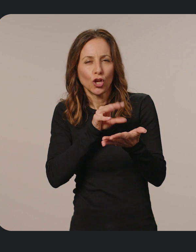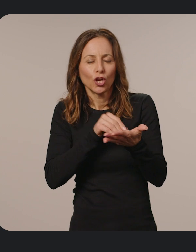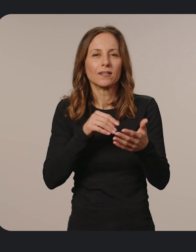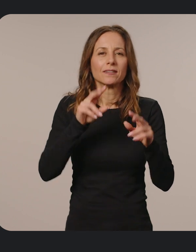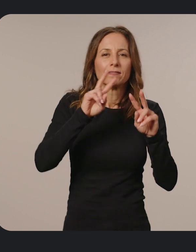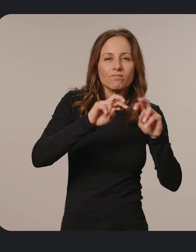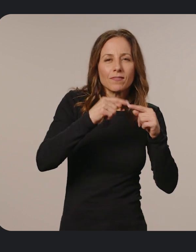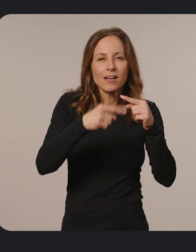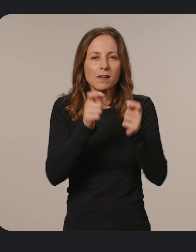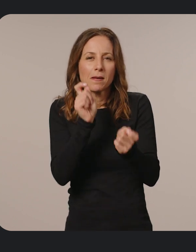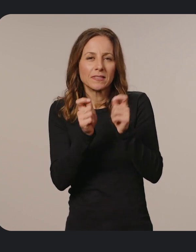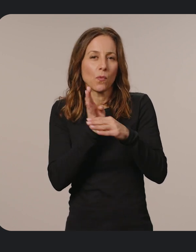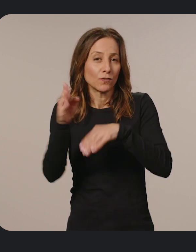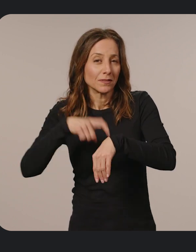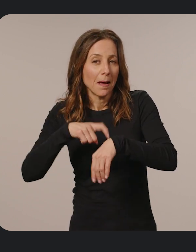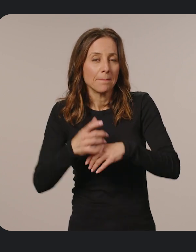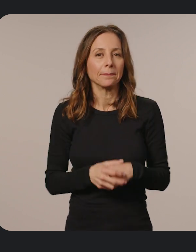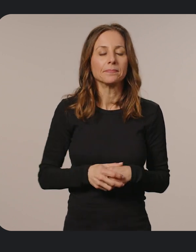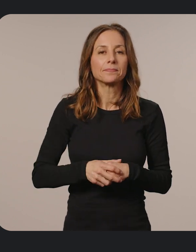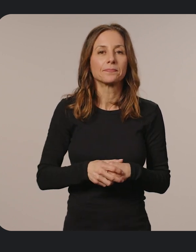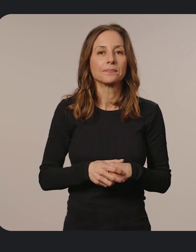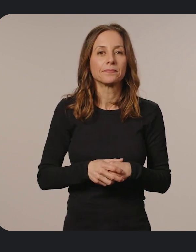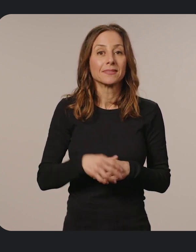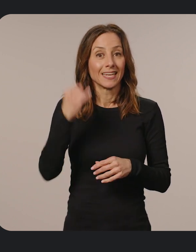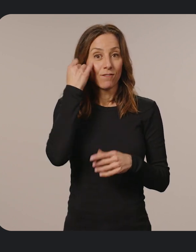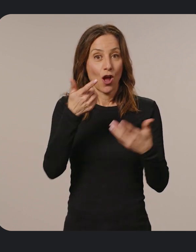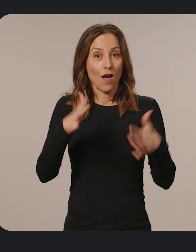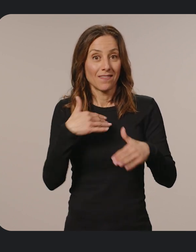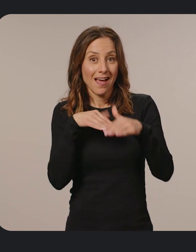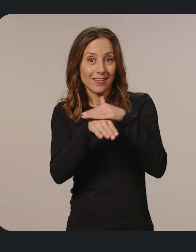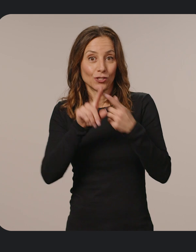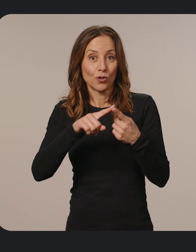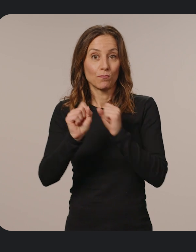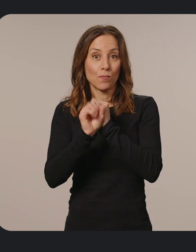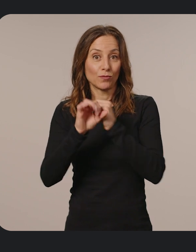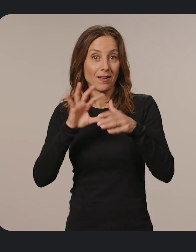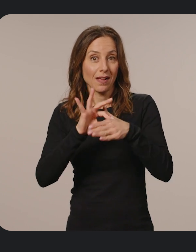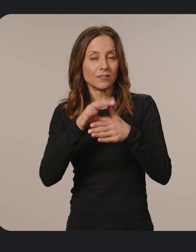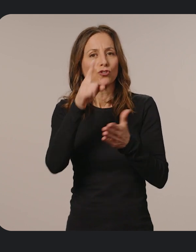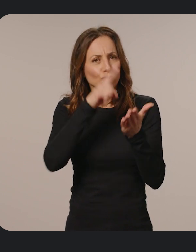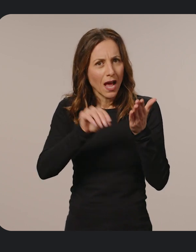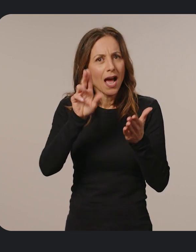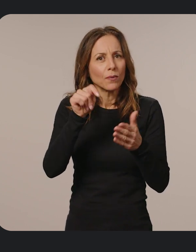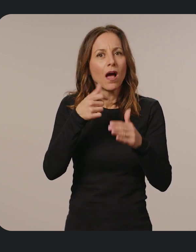so you can learn, iterate, and optimize over time. If you already got access to promotional content,